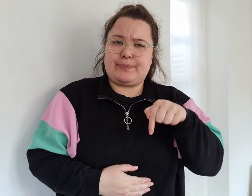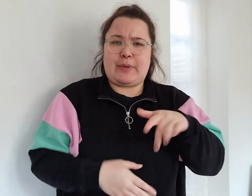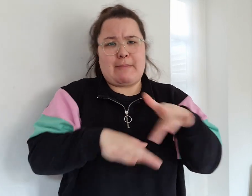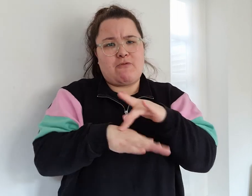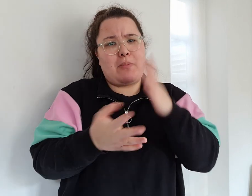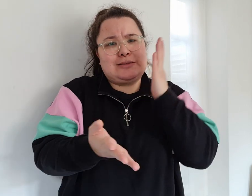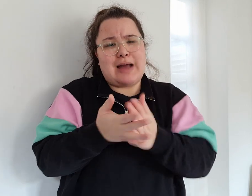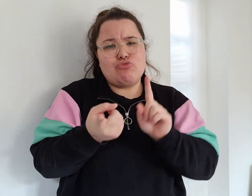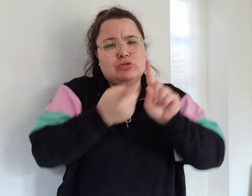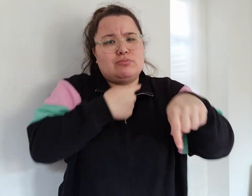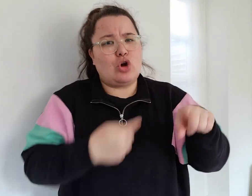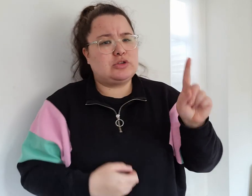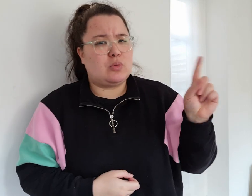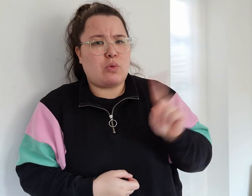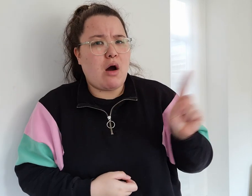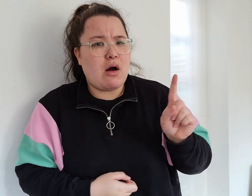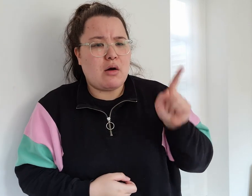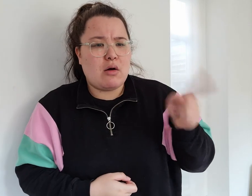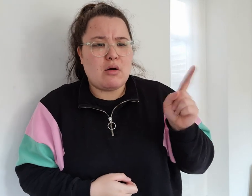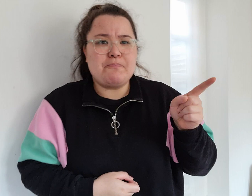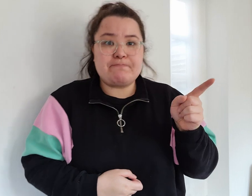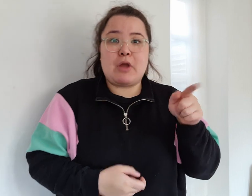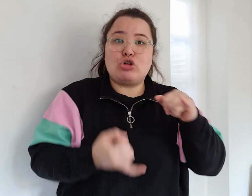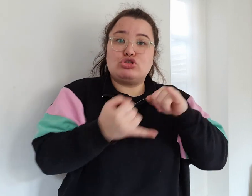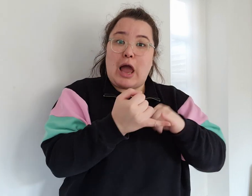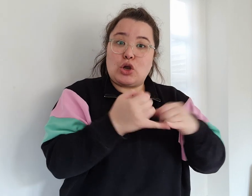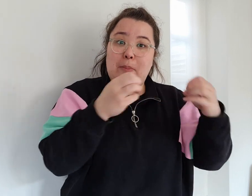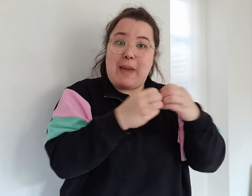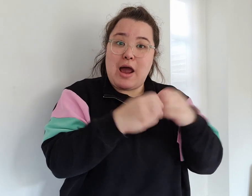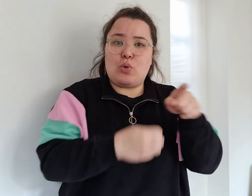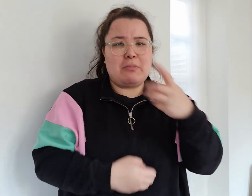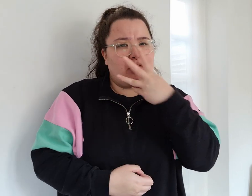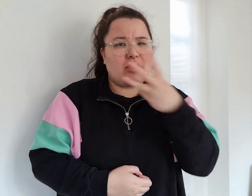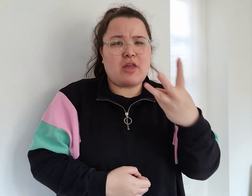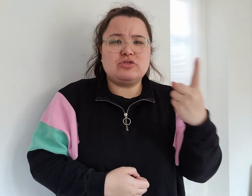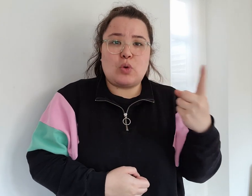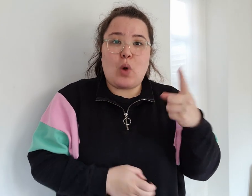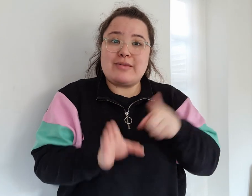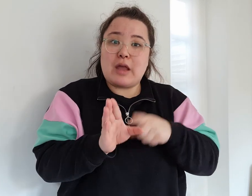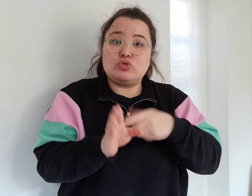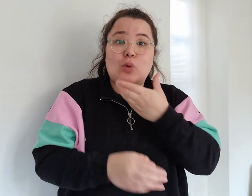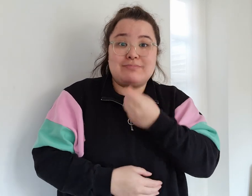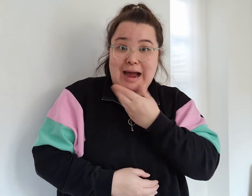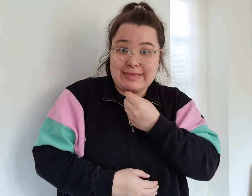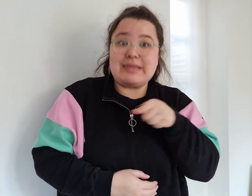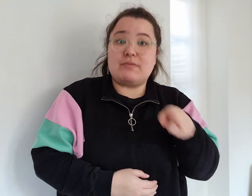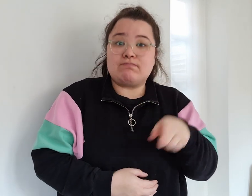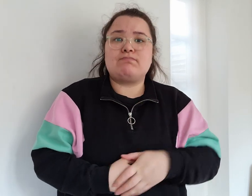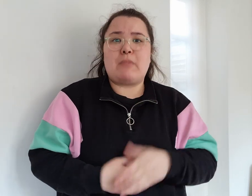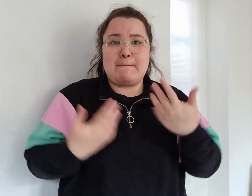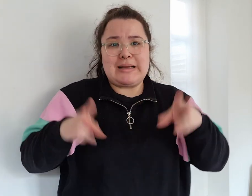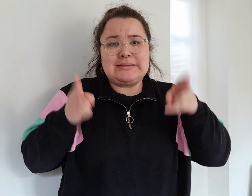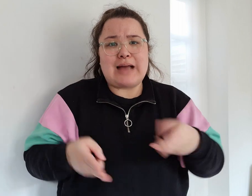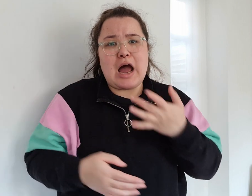It is an artistic response to the death of 31-year old Sheku Bayoh in 2015.